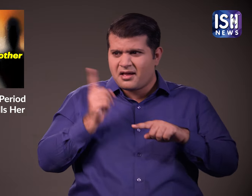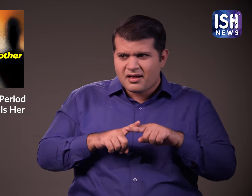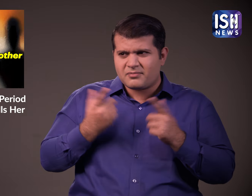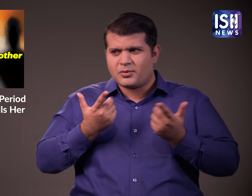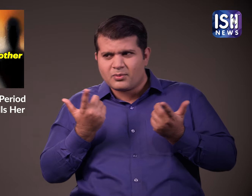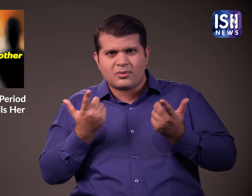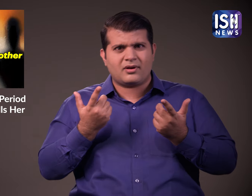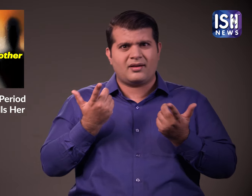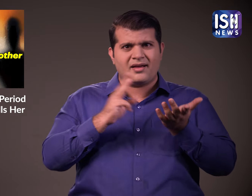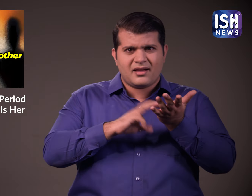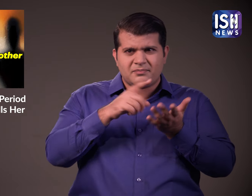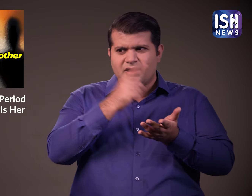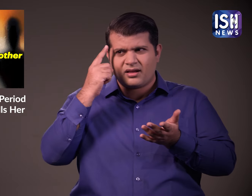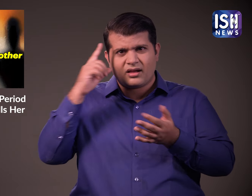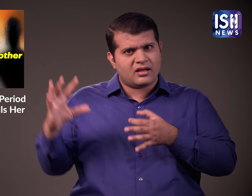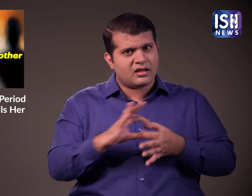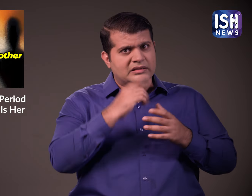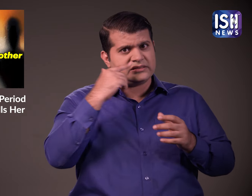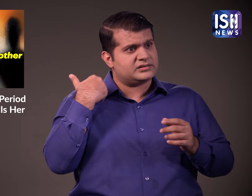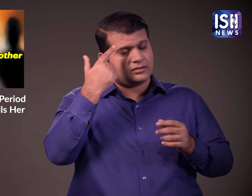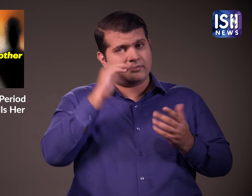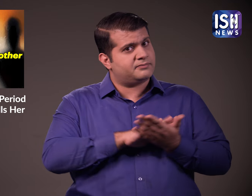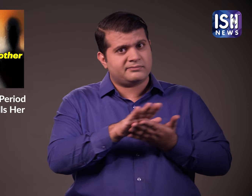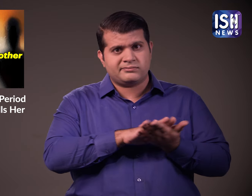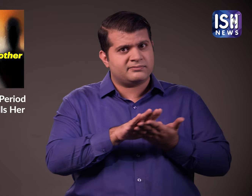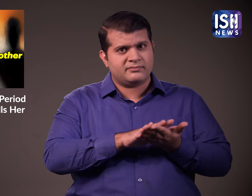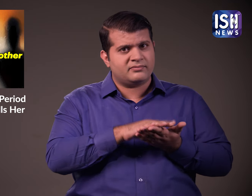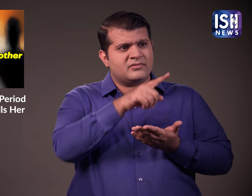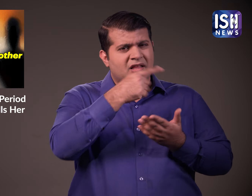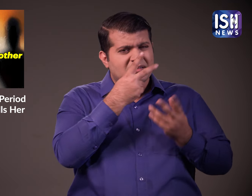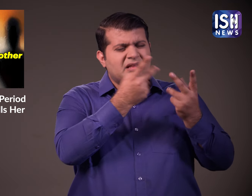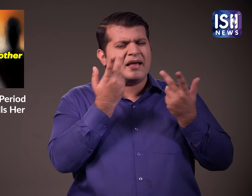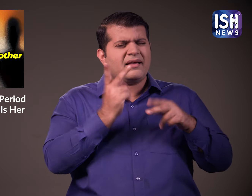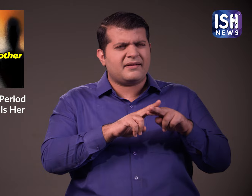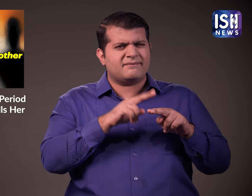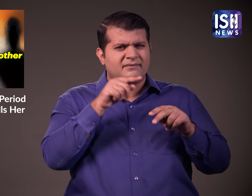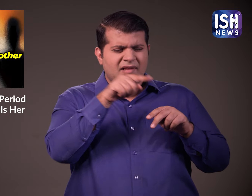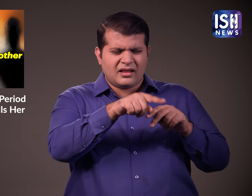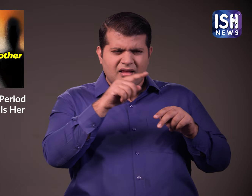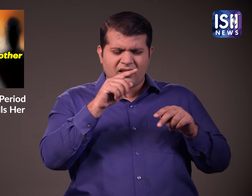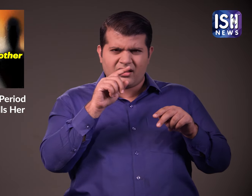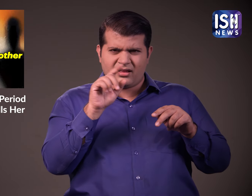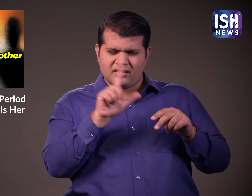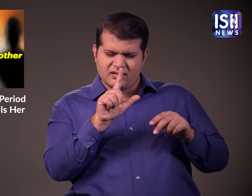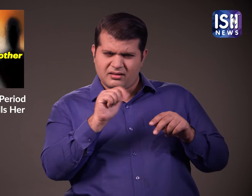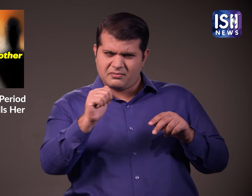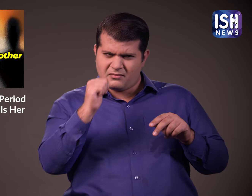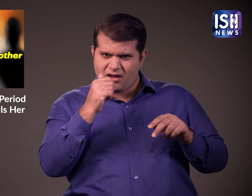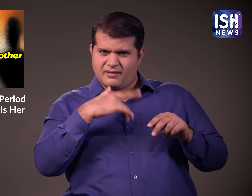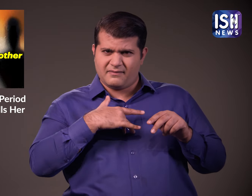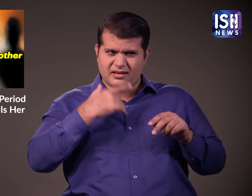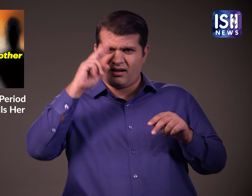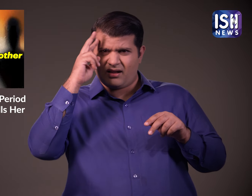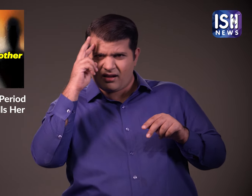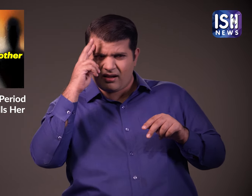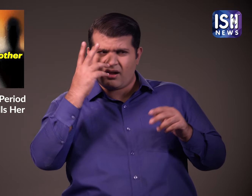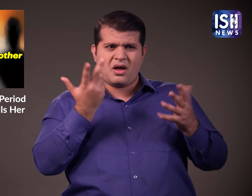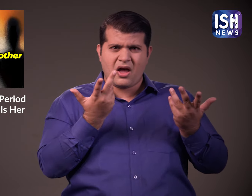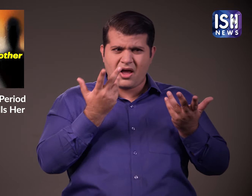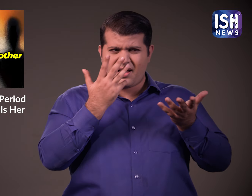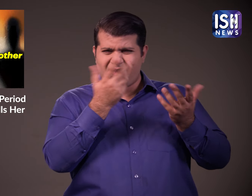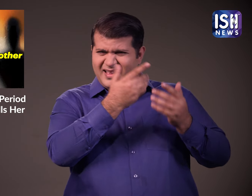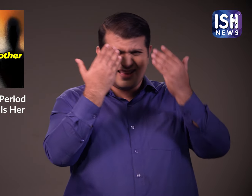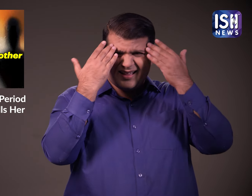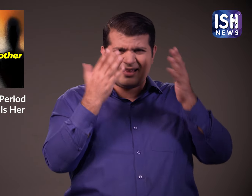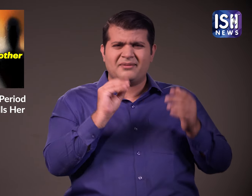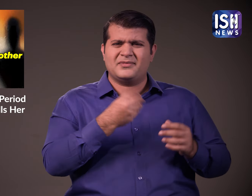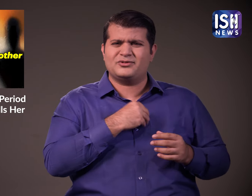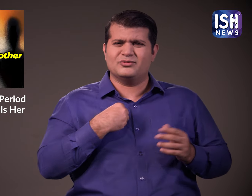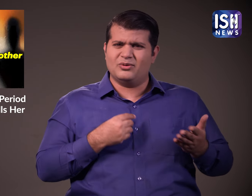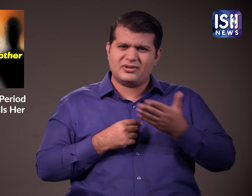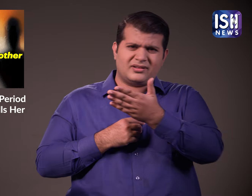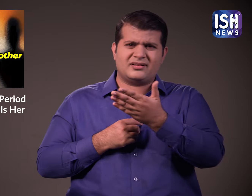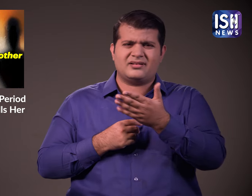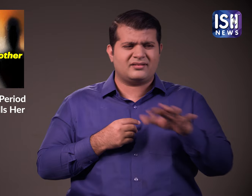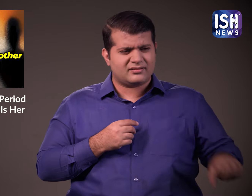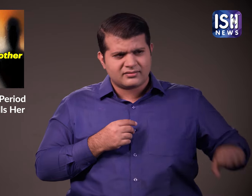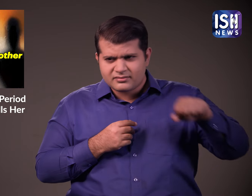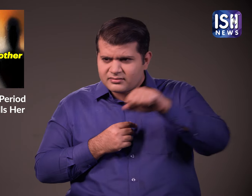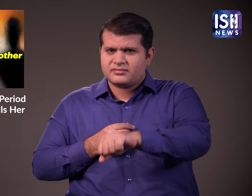How could he not know his sister was menstruating? Insteading of suspecting her, he could have simply taken her to a doctor.